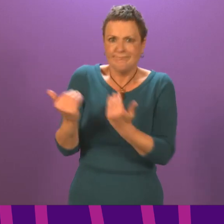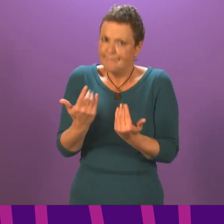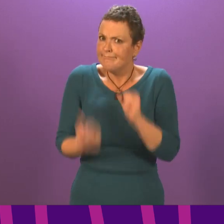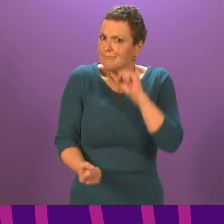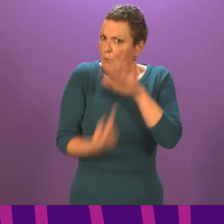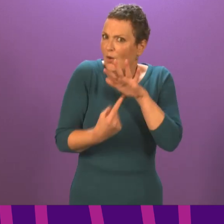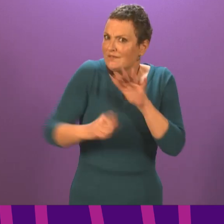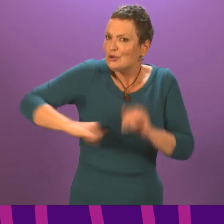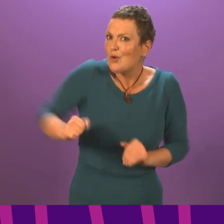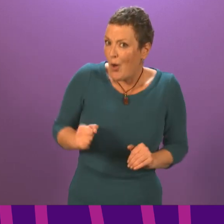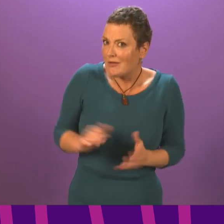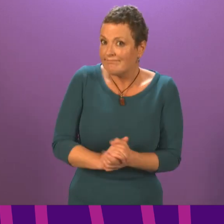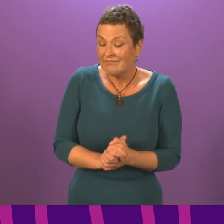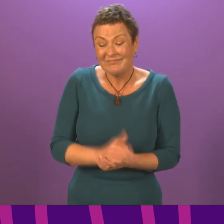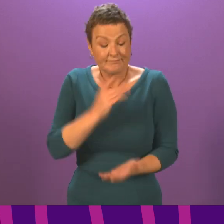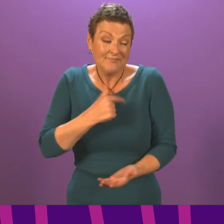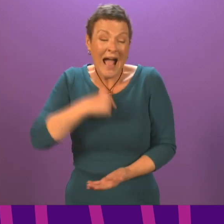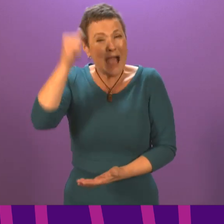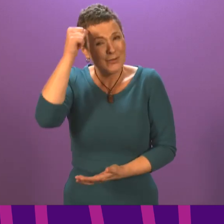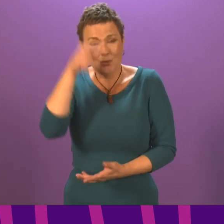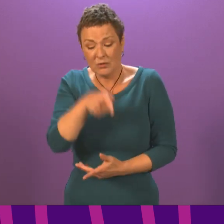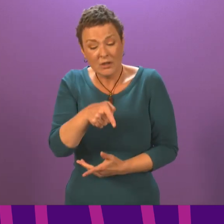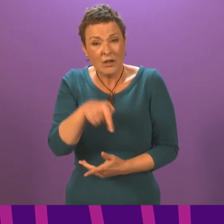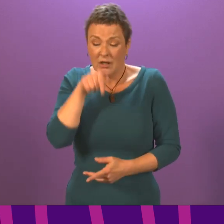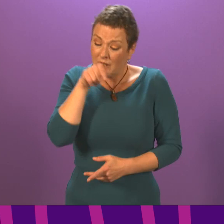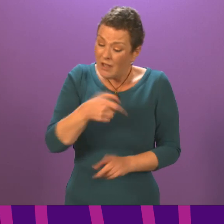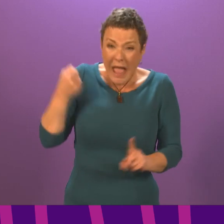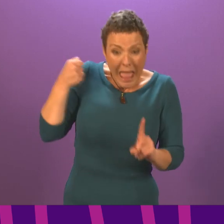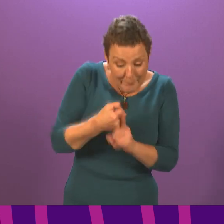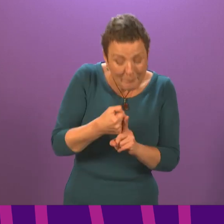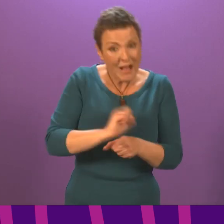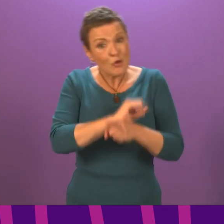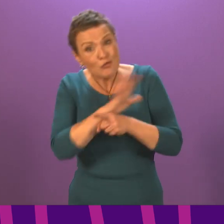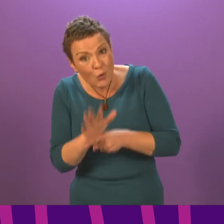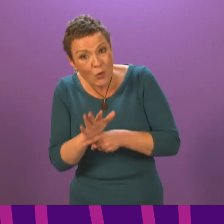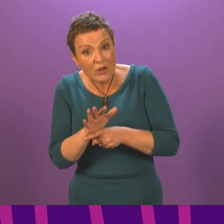The impact of the pandemic on hospitality and tourism is severe. That is true across